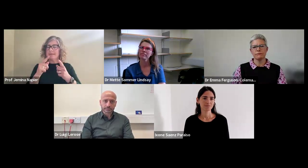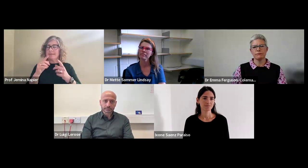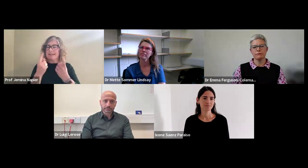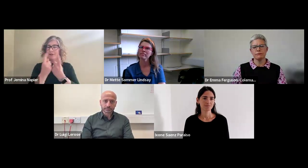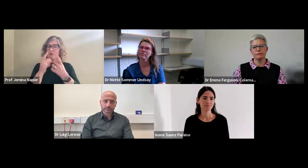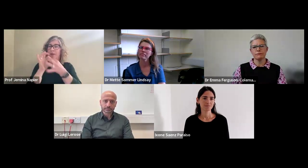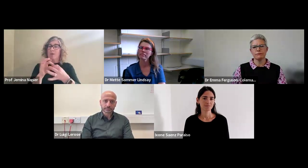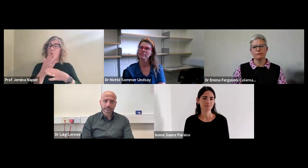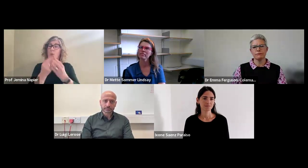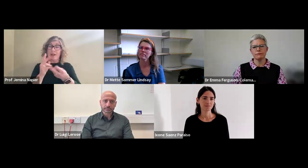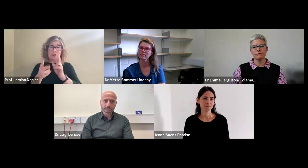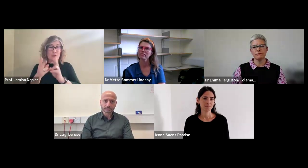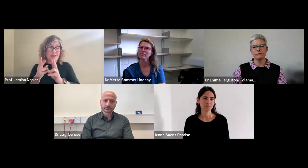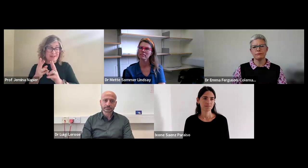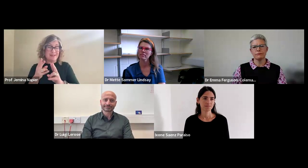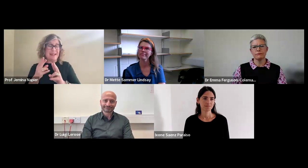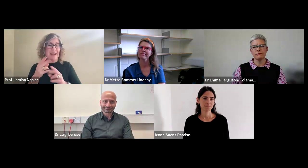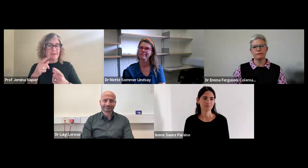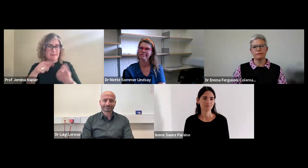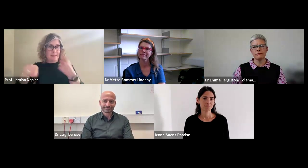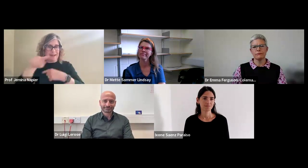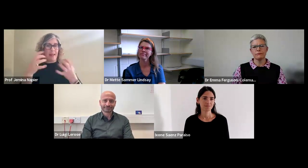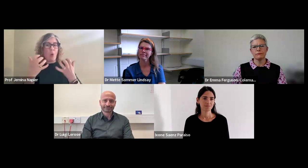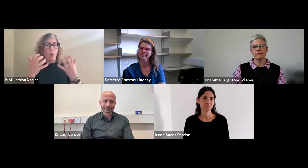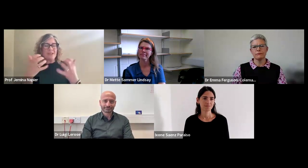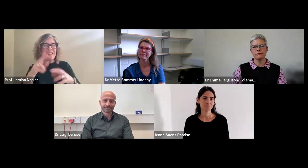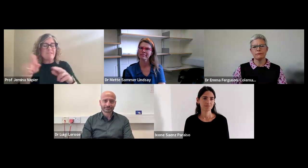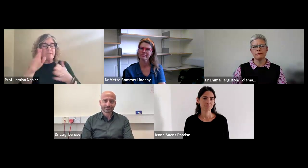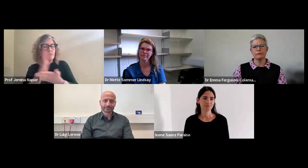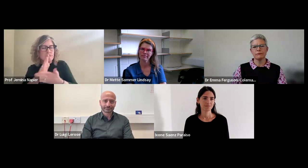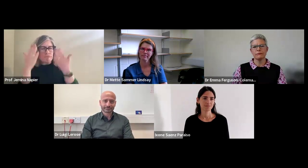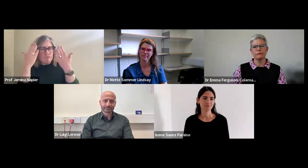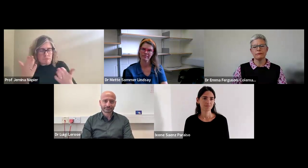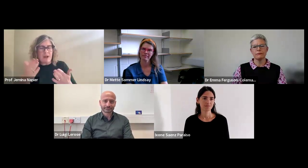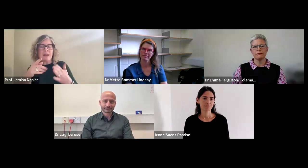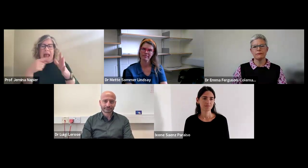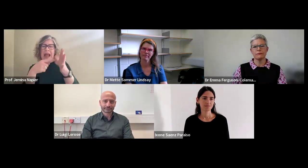raising the issue of working with interpreters, so that's something. People in the audience if